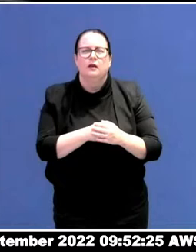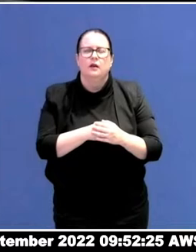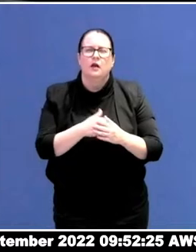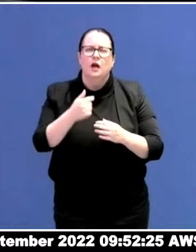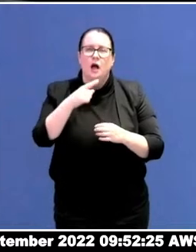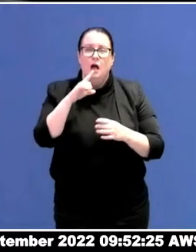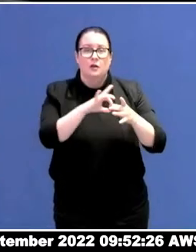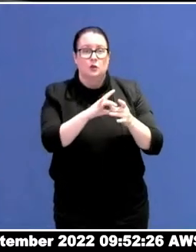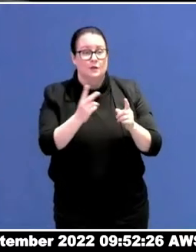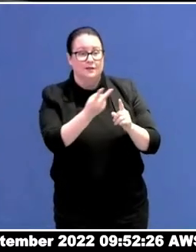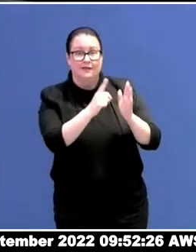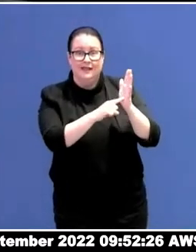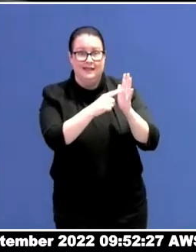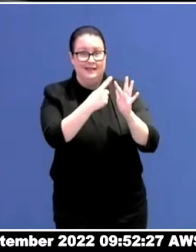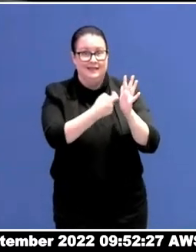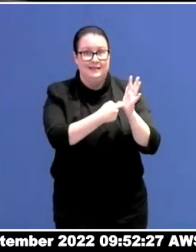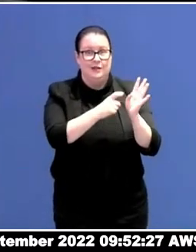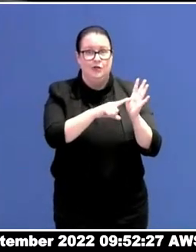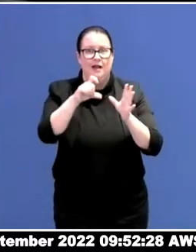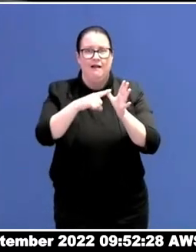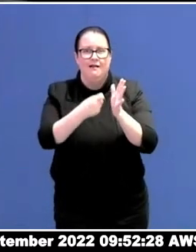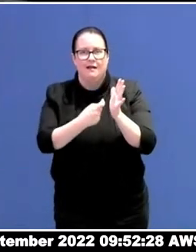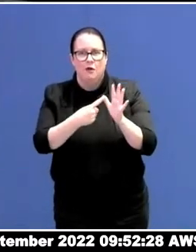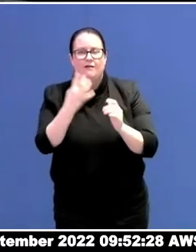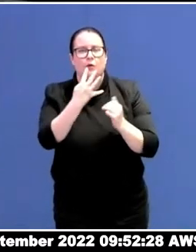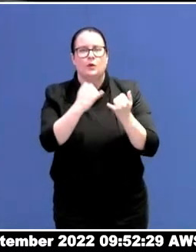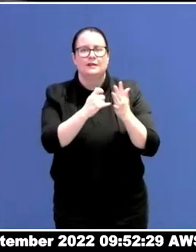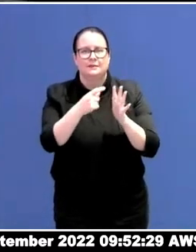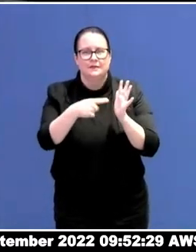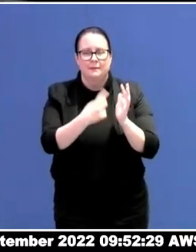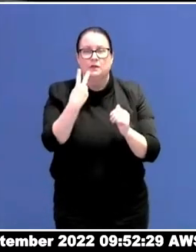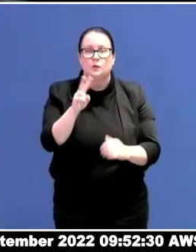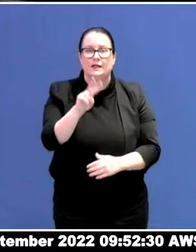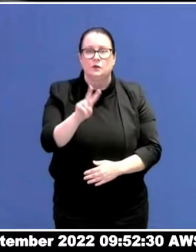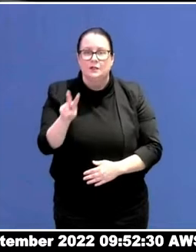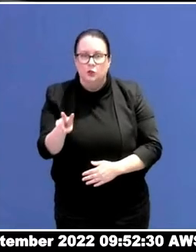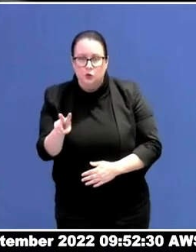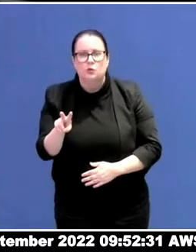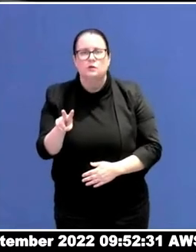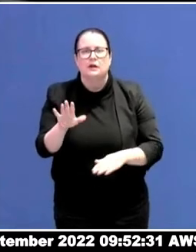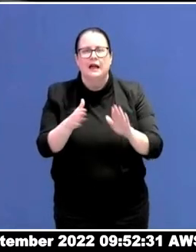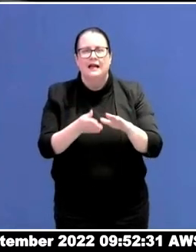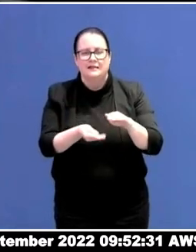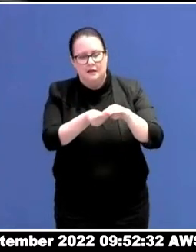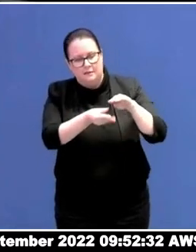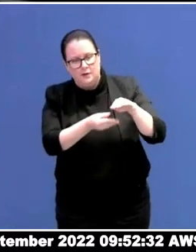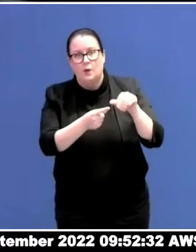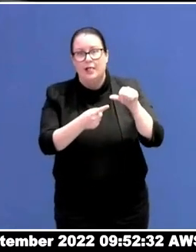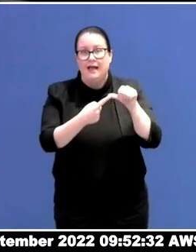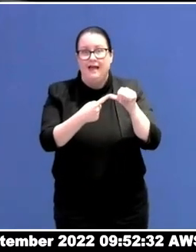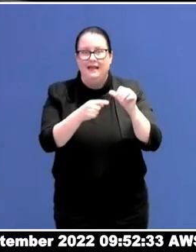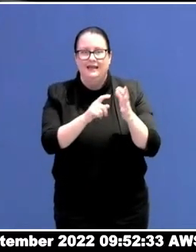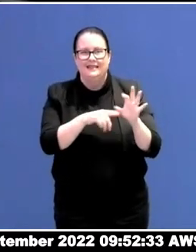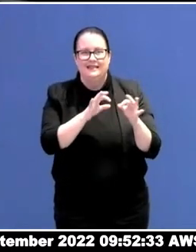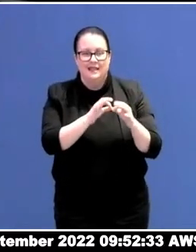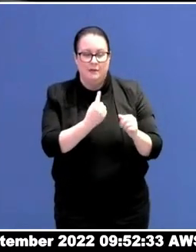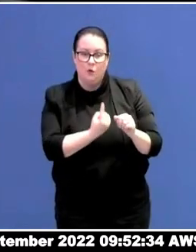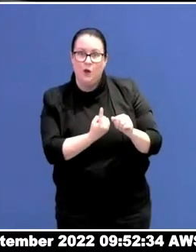Terry and Kara, dated 14 September 2022, is in Tender bundle A at tab 1 and bears the